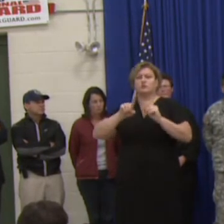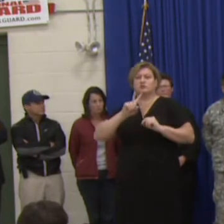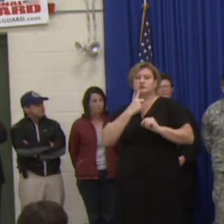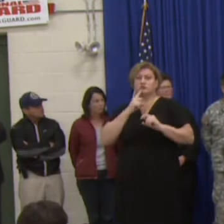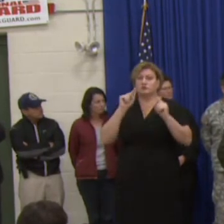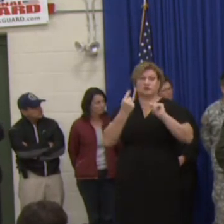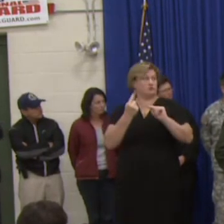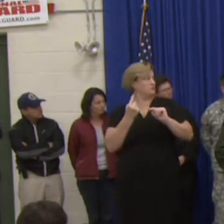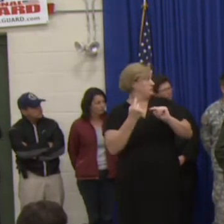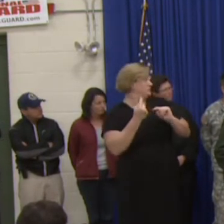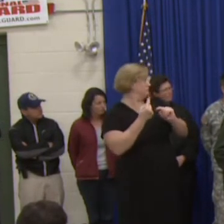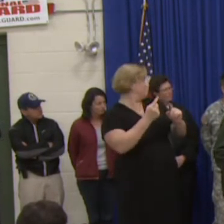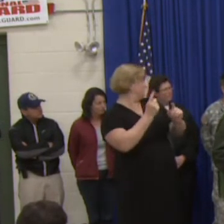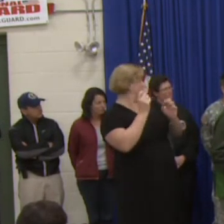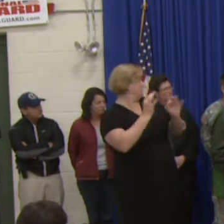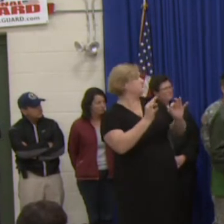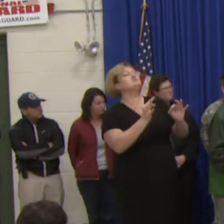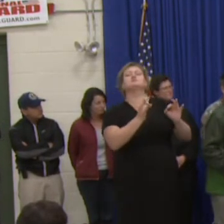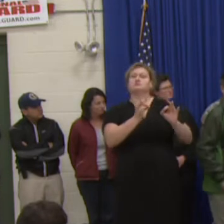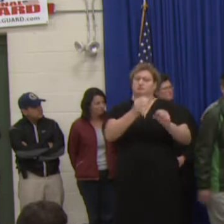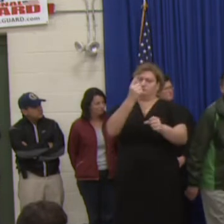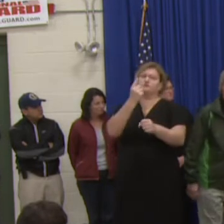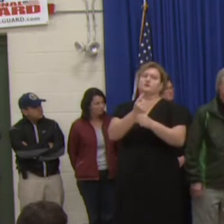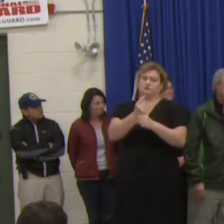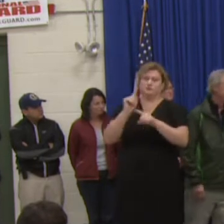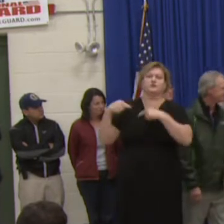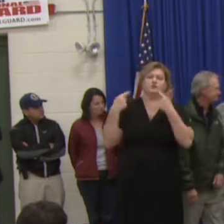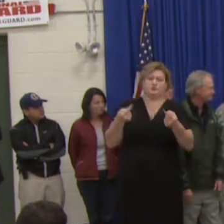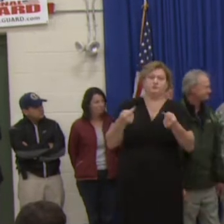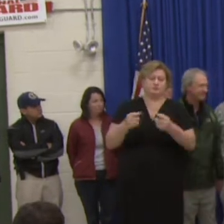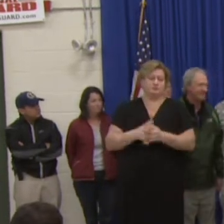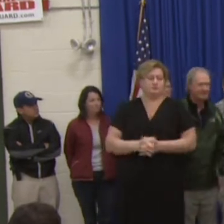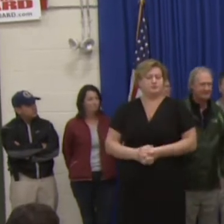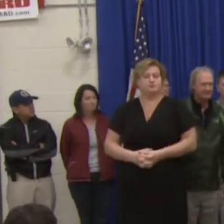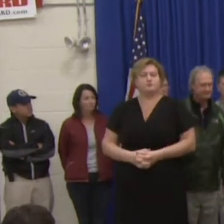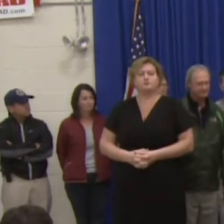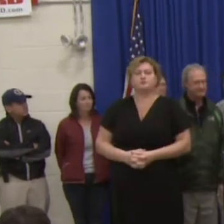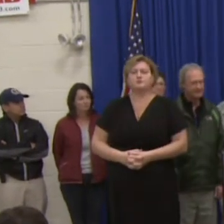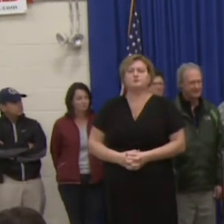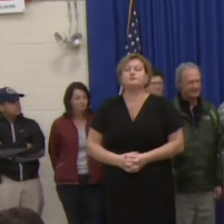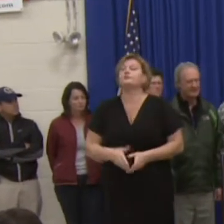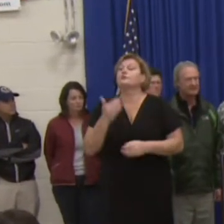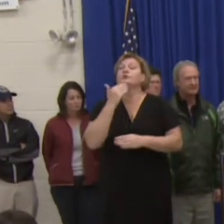I HAVE TO THANK THE RHODE ISLAND CITIZENS FOR BEING CAREFUL AND CAUTIOUS. WE'VE BEEN THROUGH THIS WITHOUT INJURY. IS THAT ACCURATE?